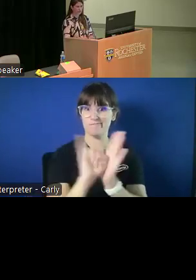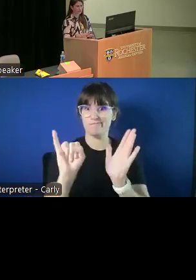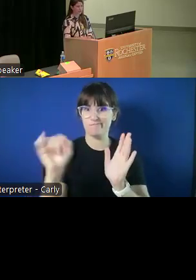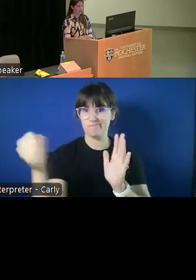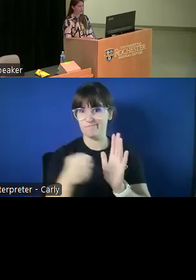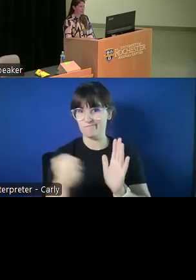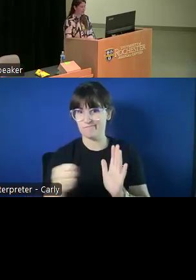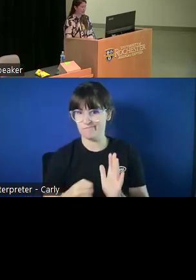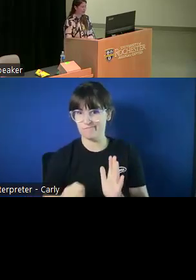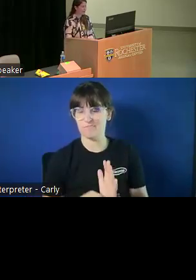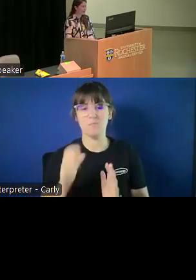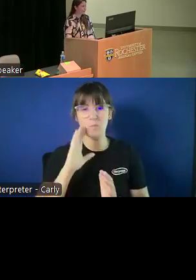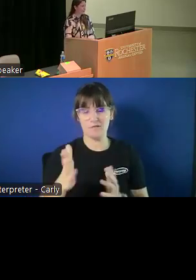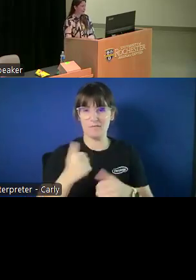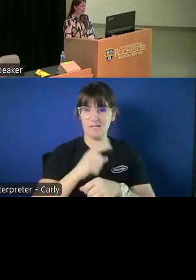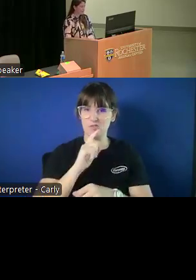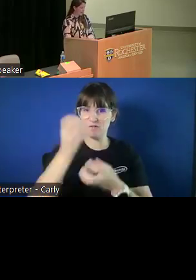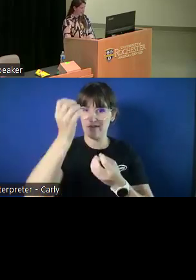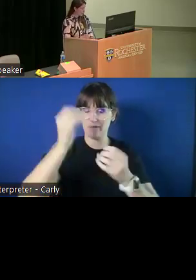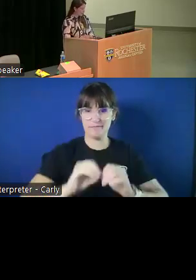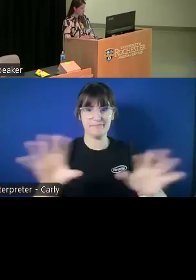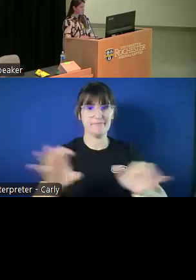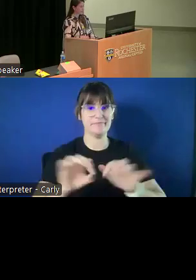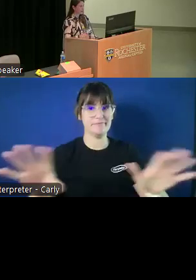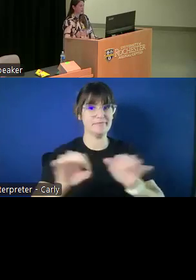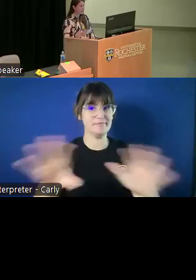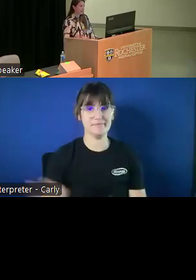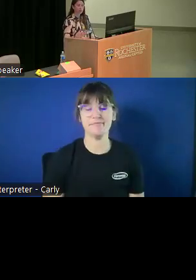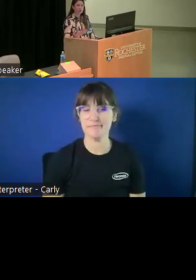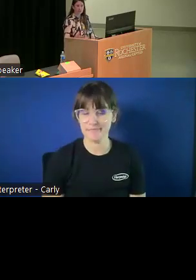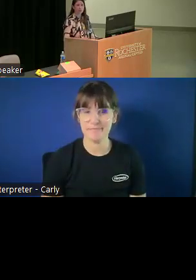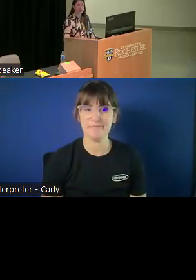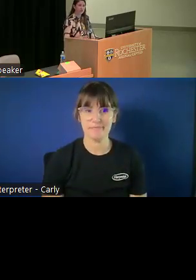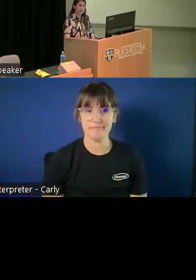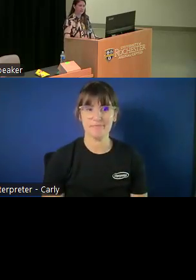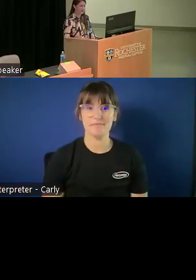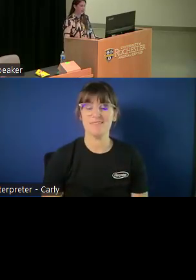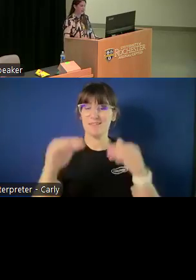this information is disseminated um and I always provide key takeaways and opportunities that again